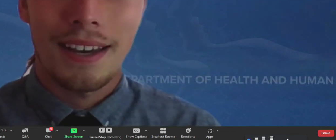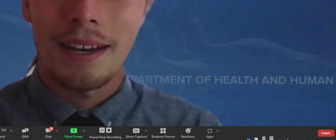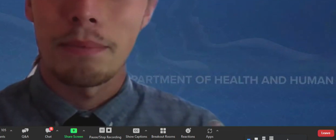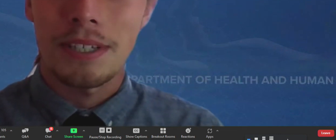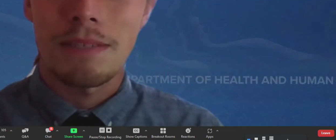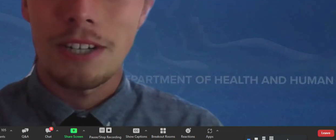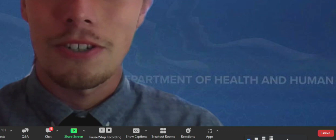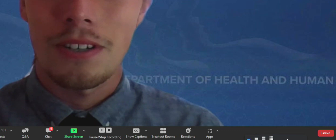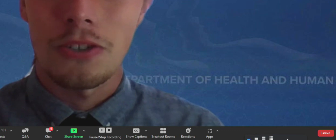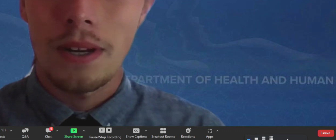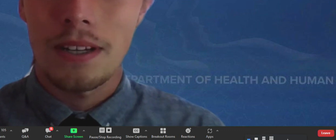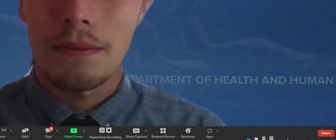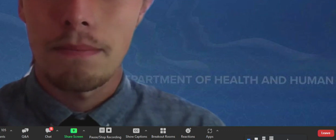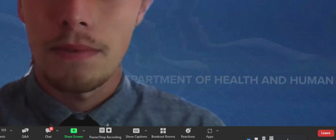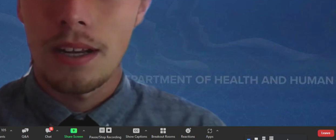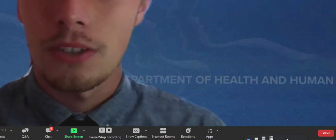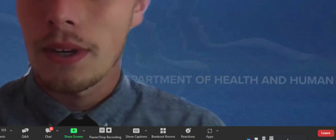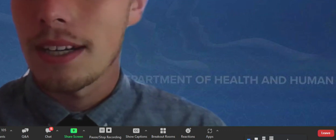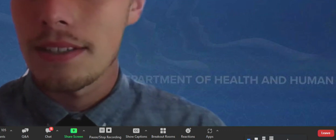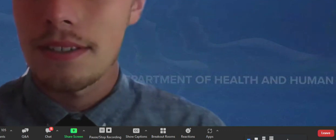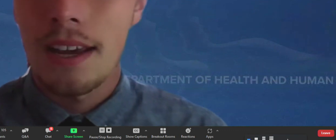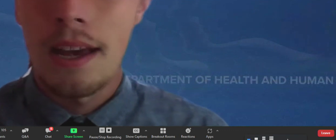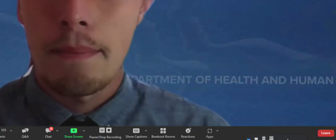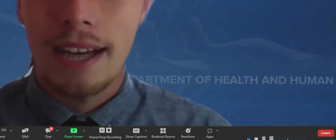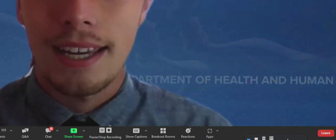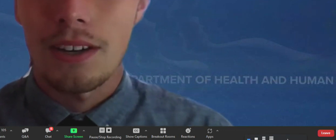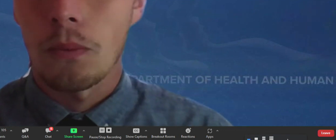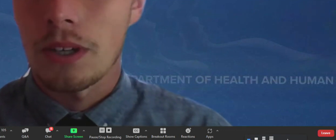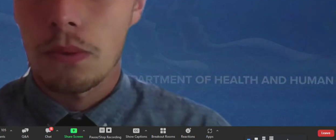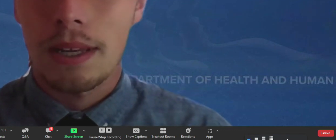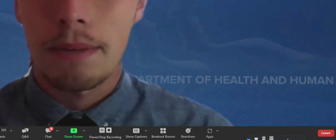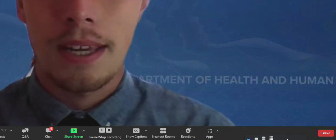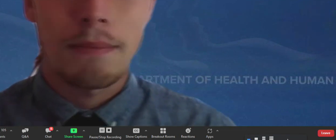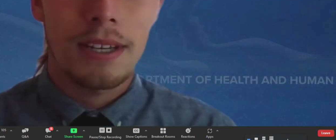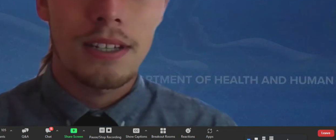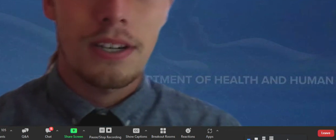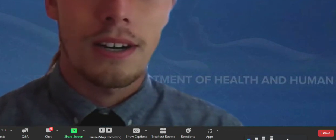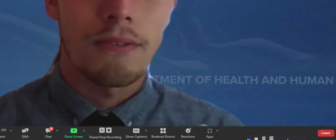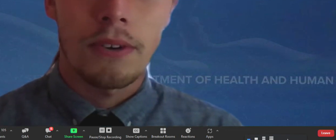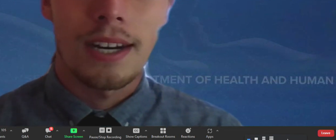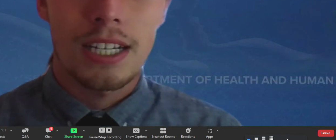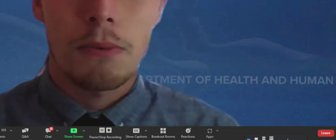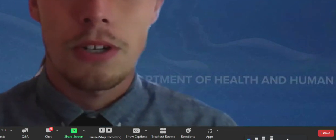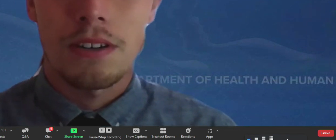Please make sure to join us back at 1:20 p.m. eastern for the next portion